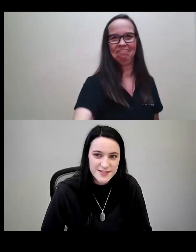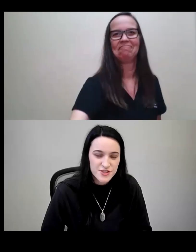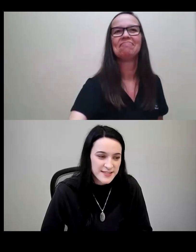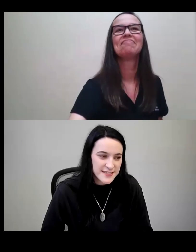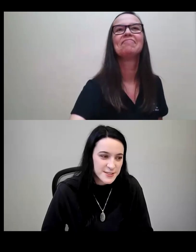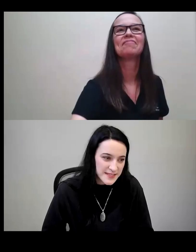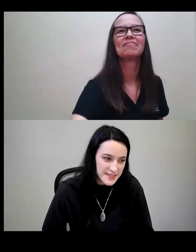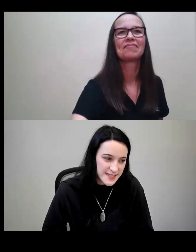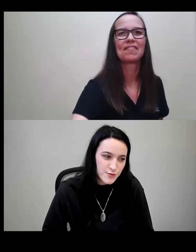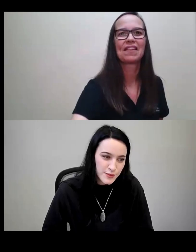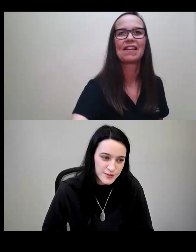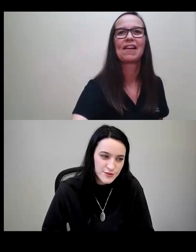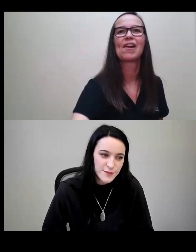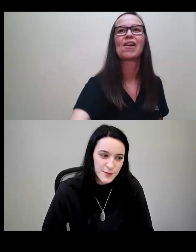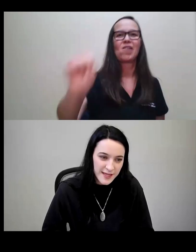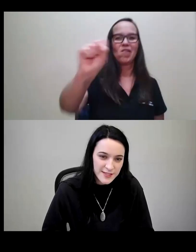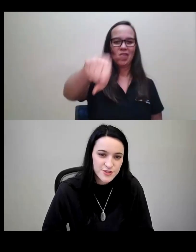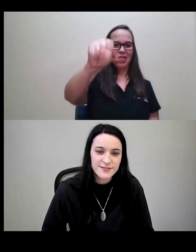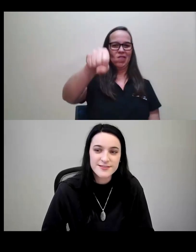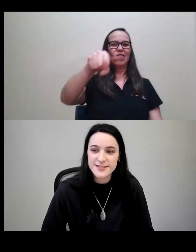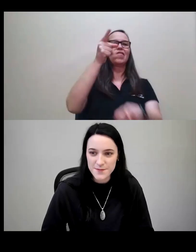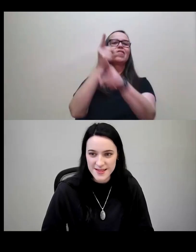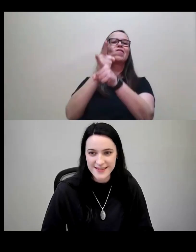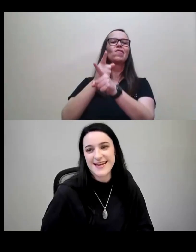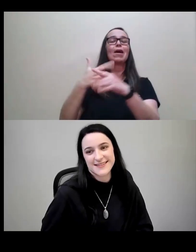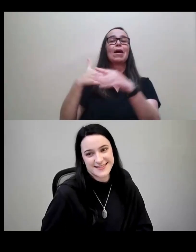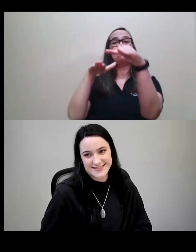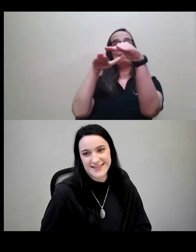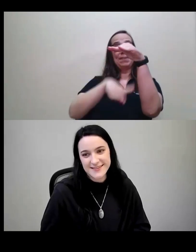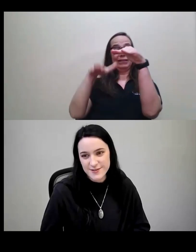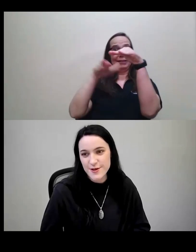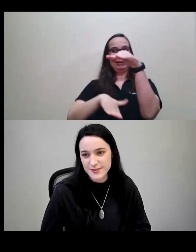Right. The chat says basic interpersonal communication something. Yes, that is